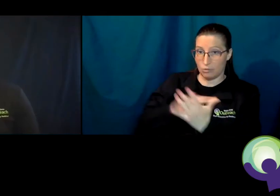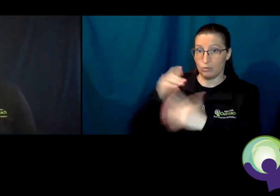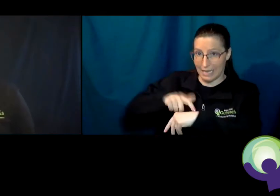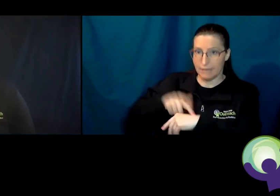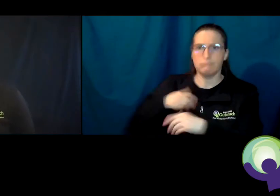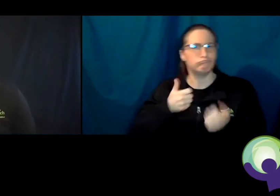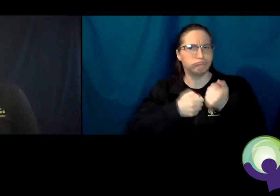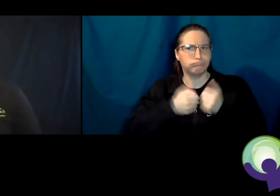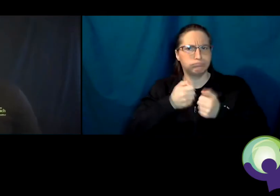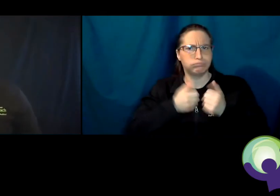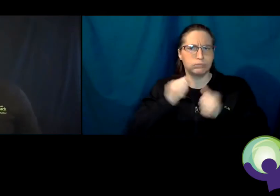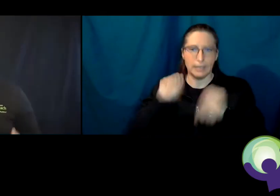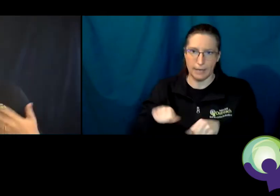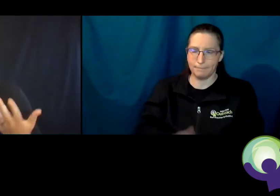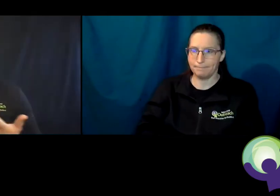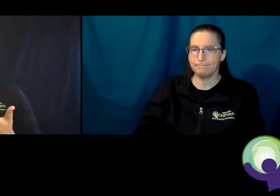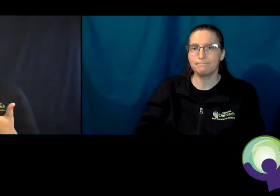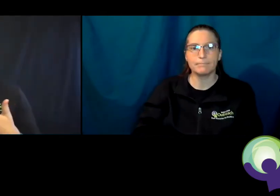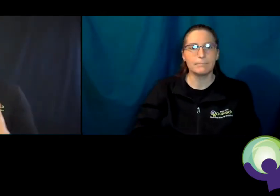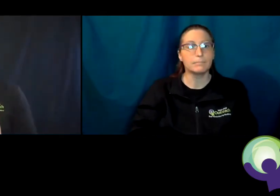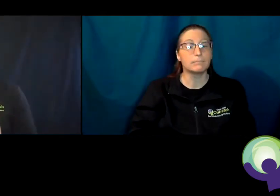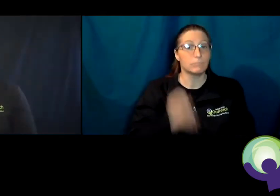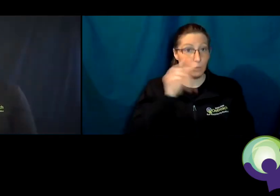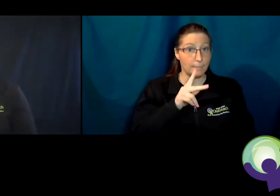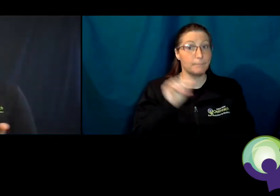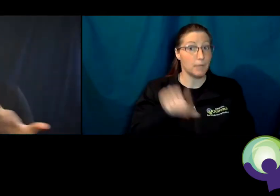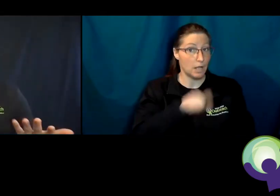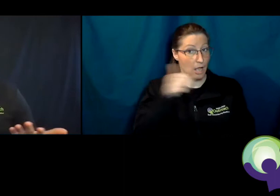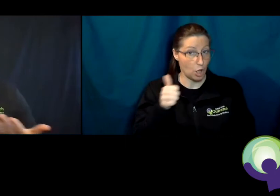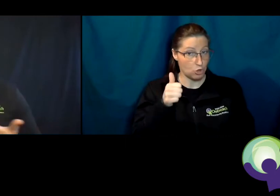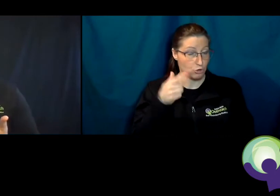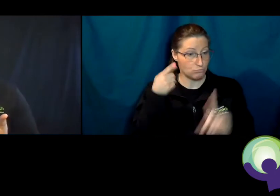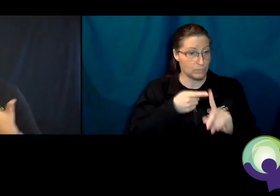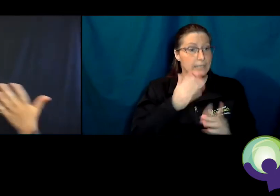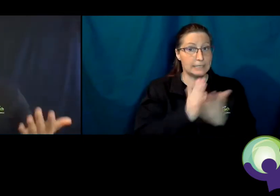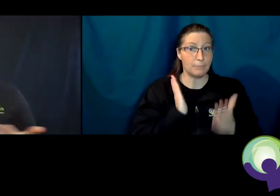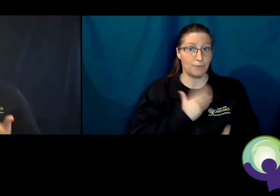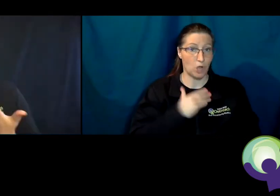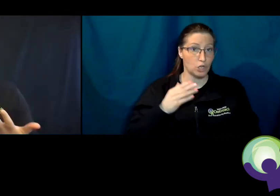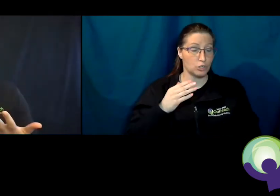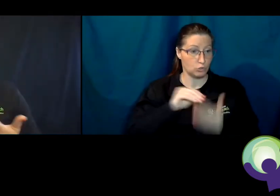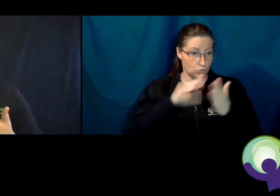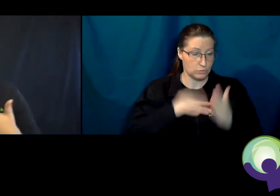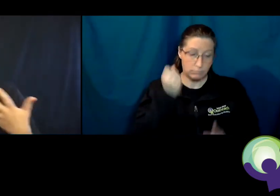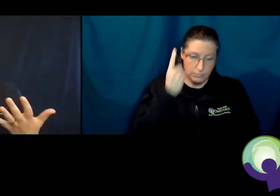Keith: Okay, another thing. So some of our students, they're deaf, hard of hearing, or maybe